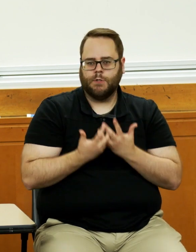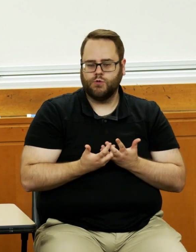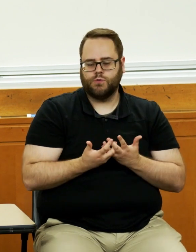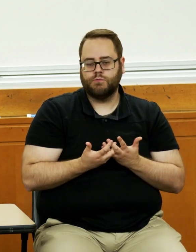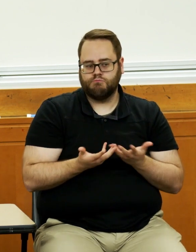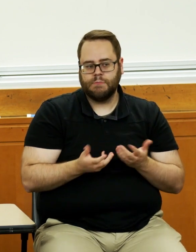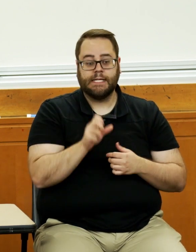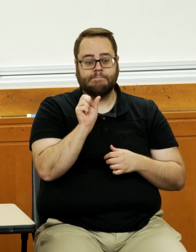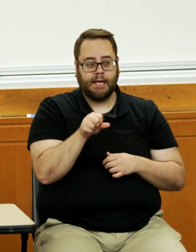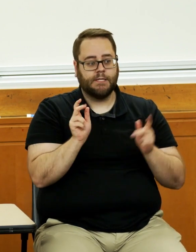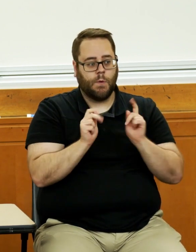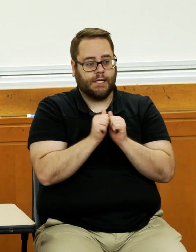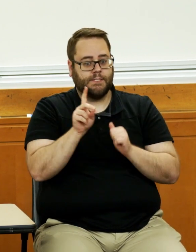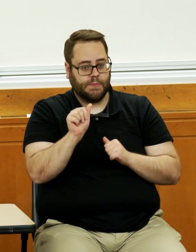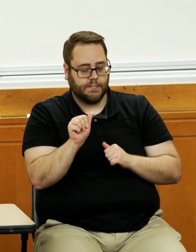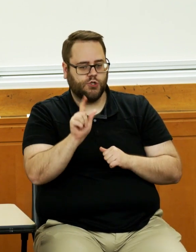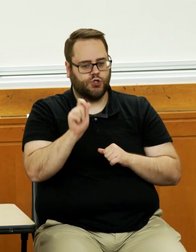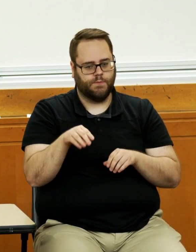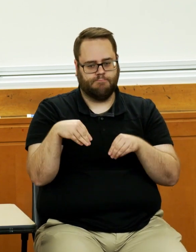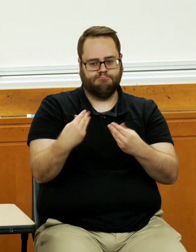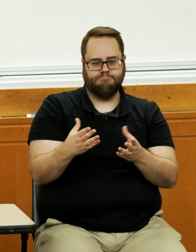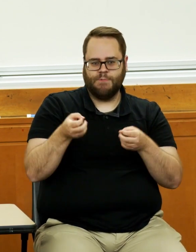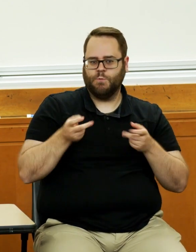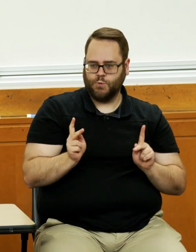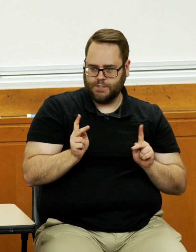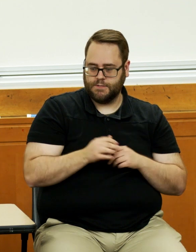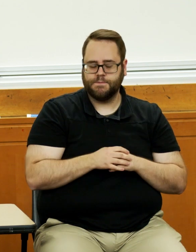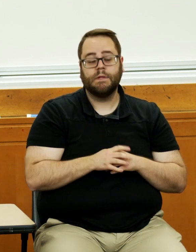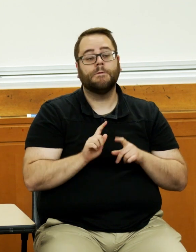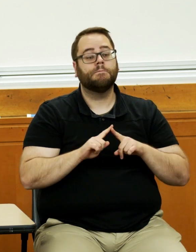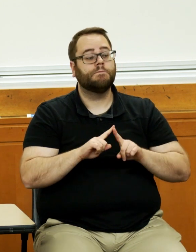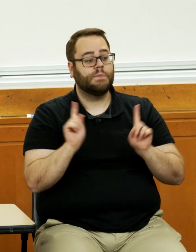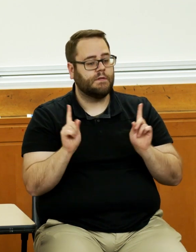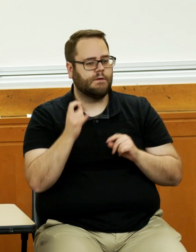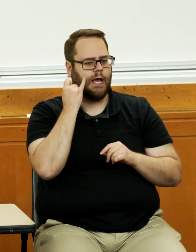Yes, people with disabilities should be given opportunities. However, the idea that we're just